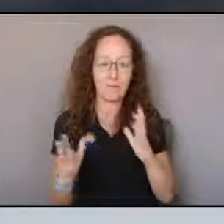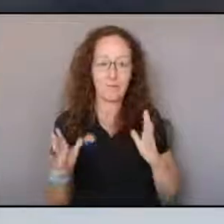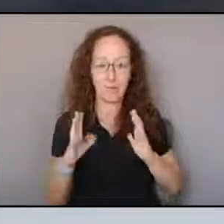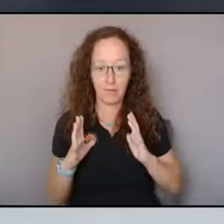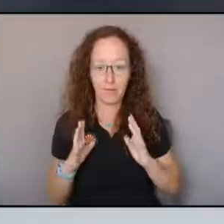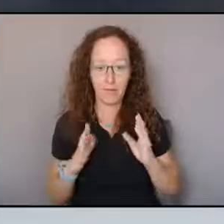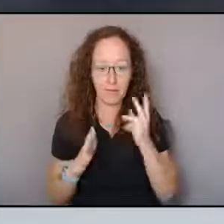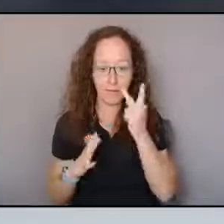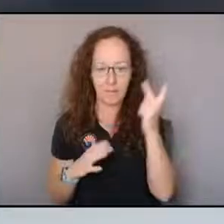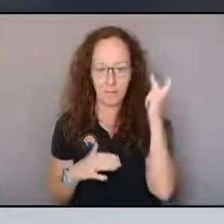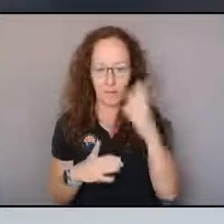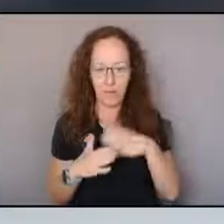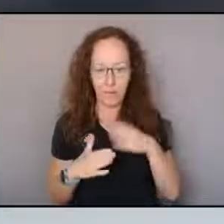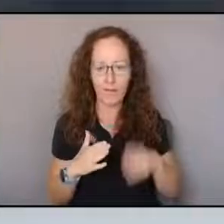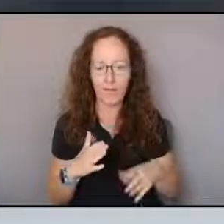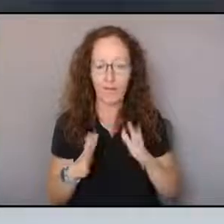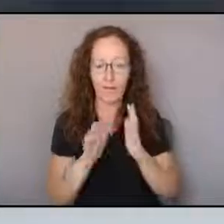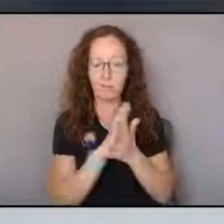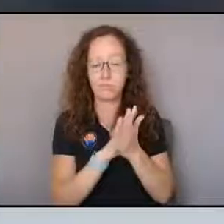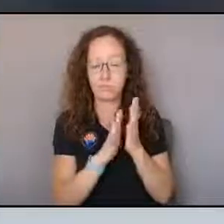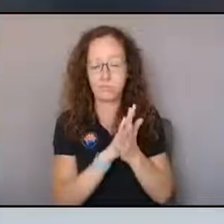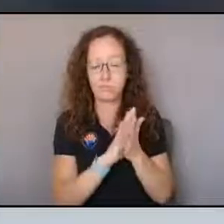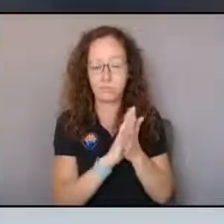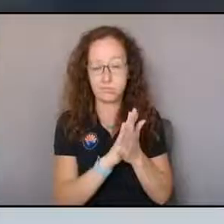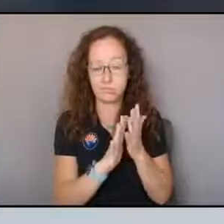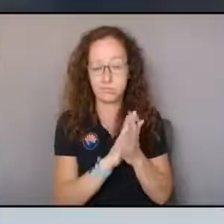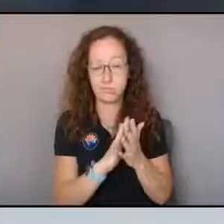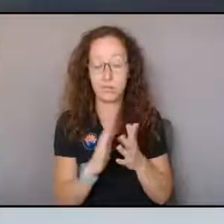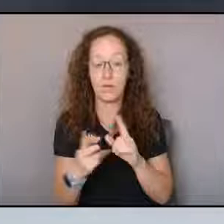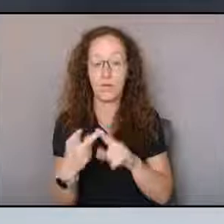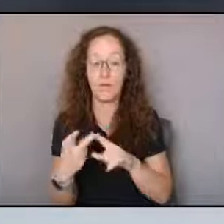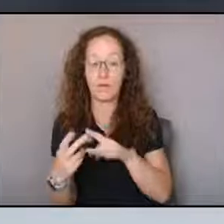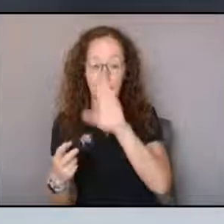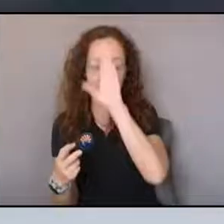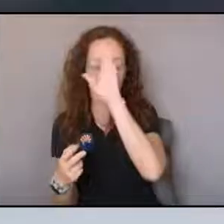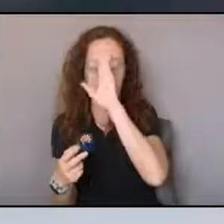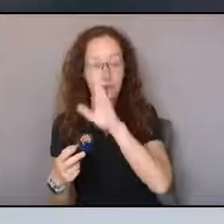DAYS FOR THE HOLIDAY, MEMORIAL DAY WEEKEND. LOTS OF TRAFFIC, LOTS OF FIRE EQUIPMENT.